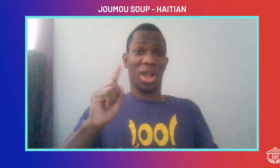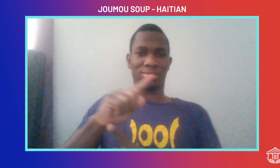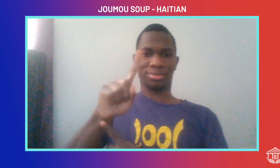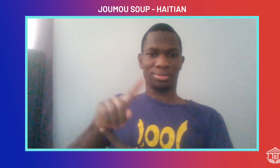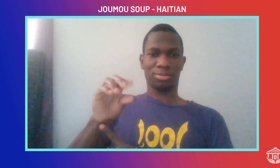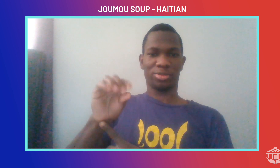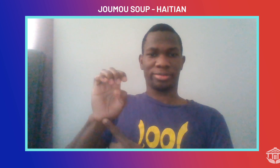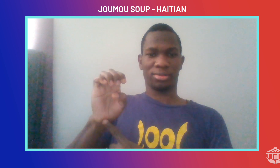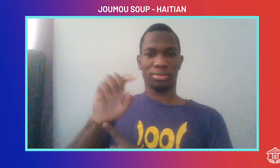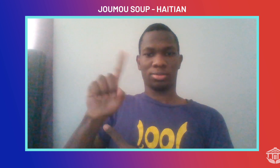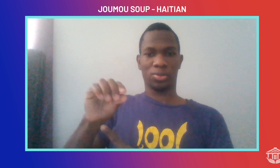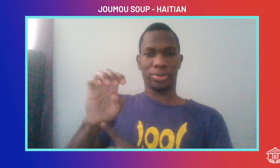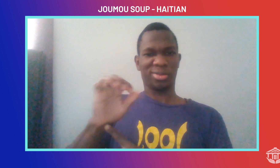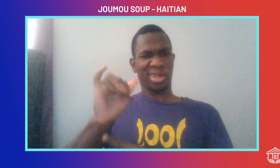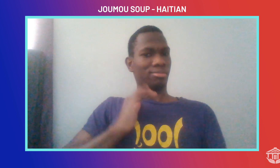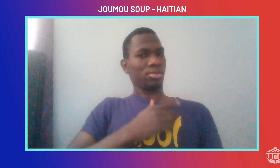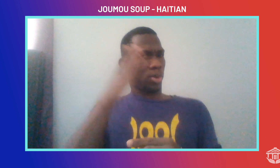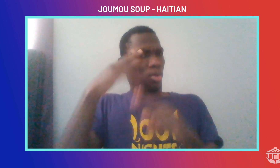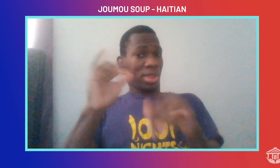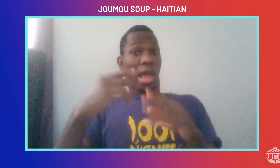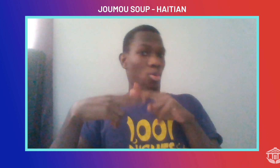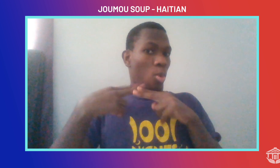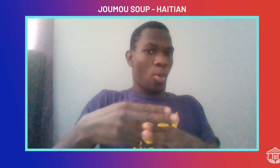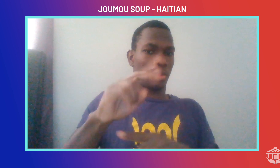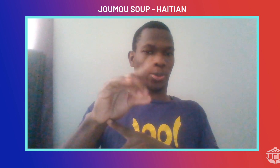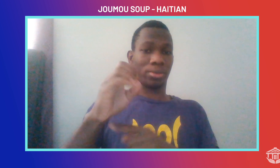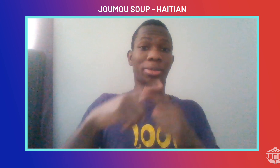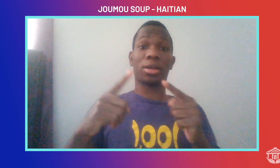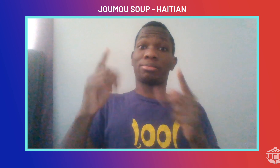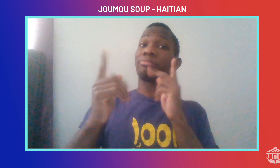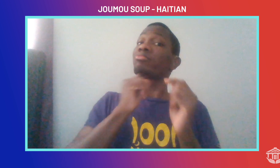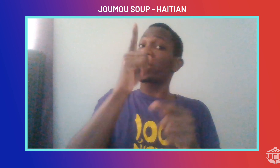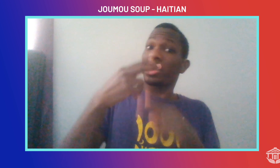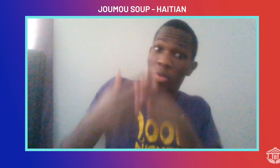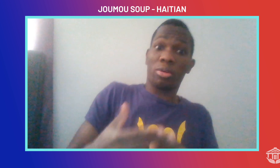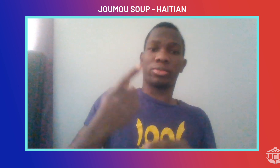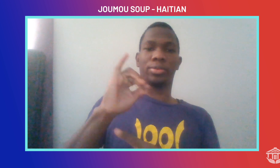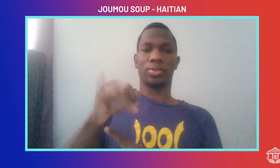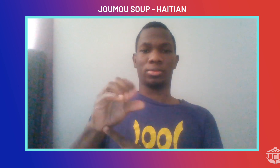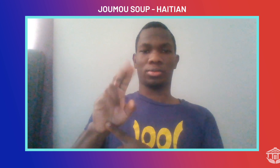My family follows a recipe for joumou from Zoe. It’s one version of joumou that my whole